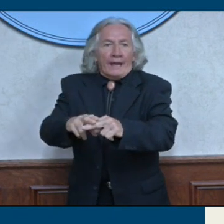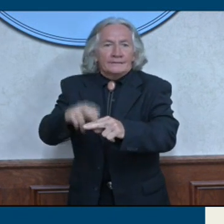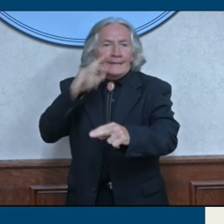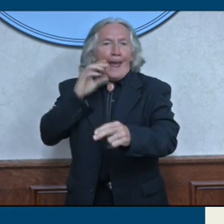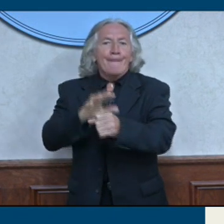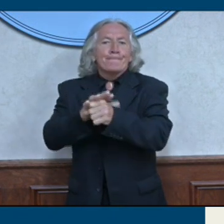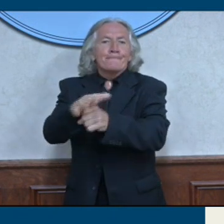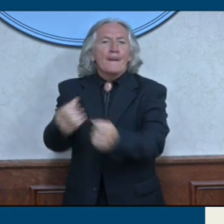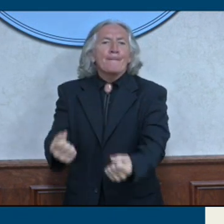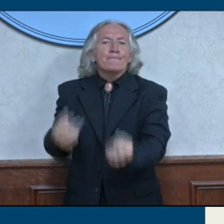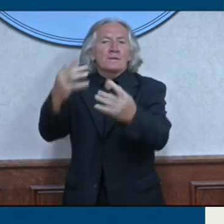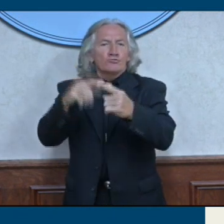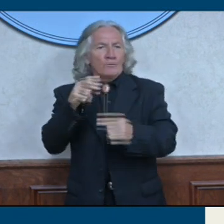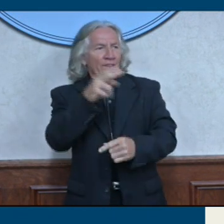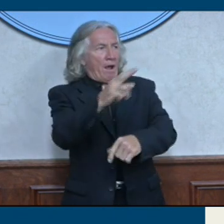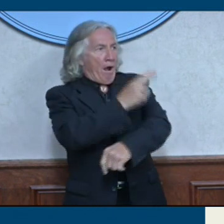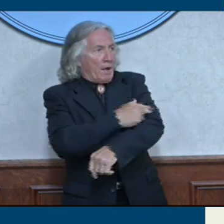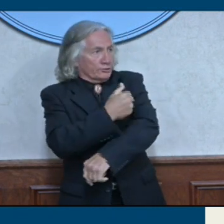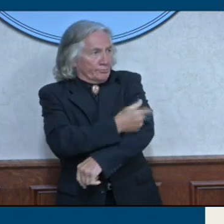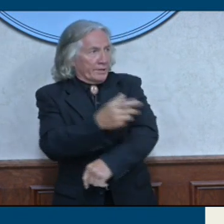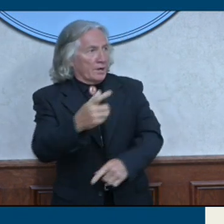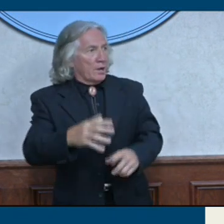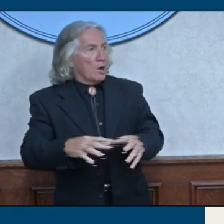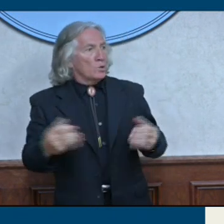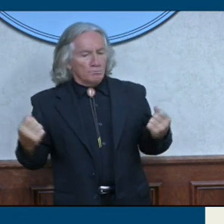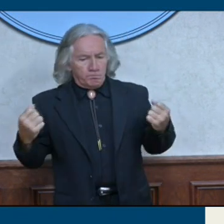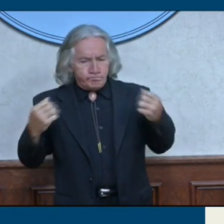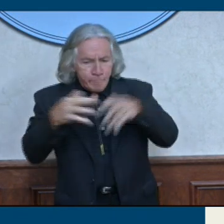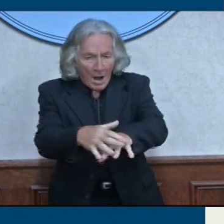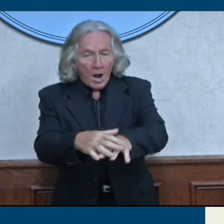TYPICALLY RUN LEVEL 4 WOULD BE HOW MANY PLACES CAN WE SURGE